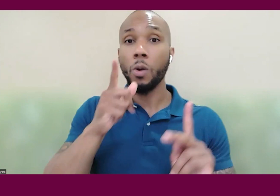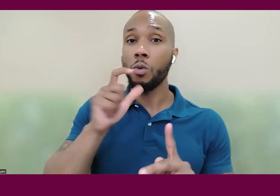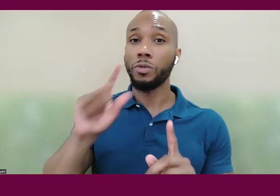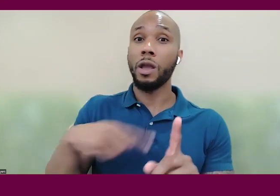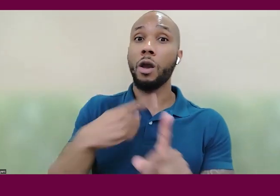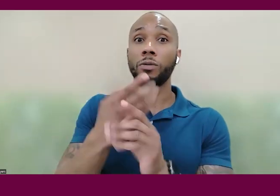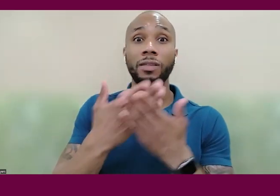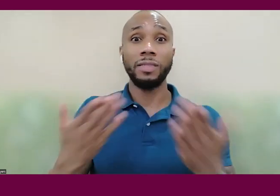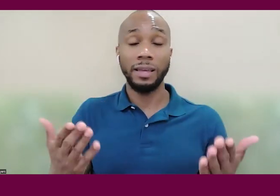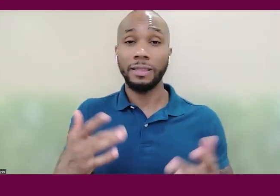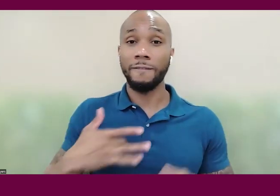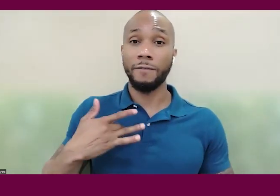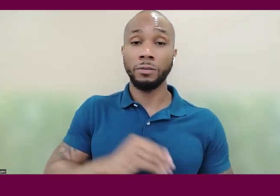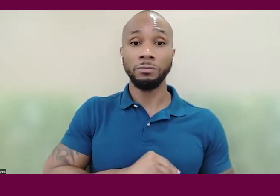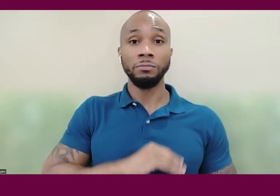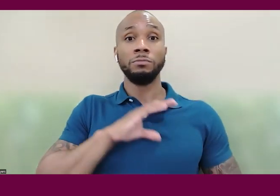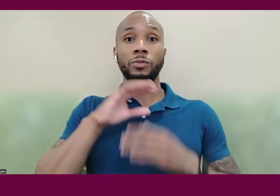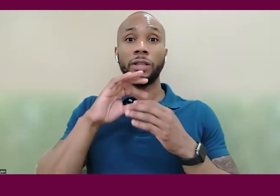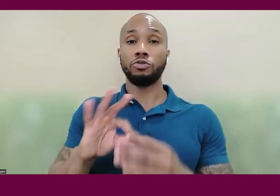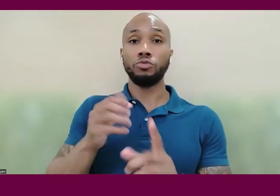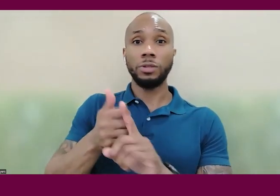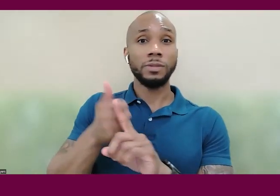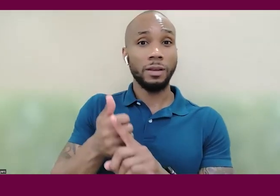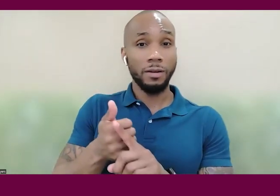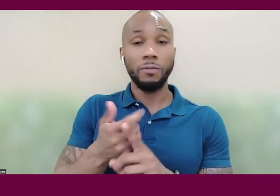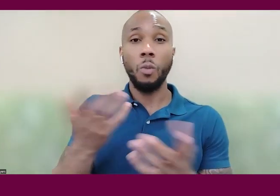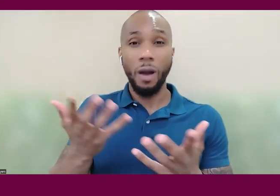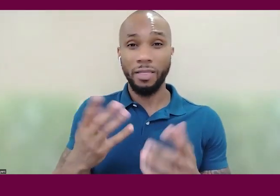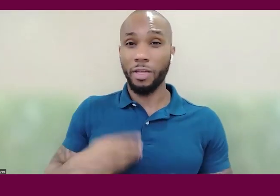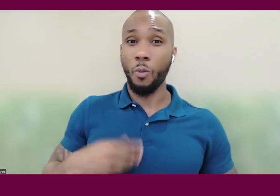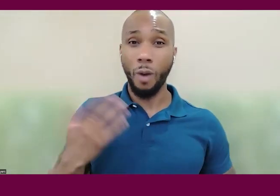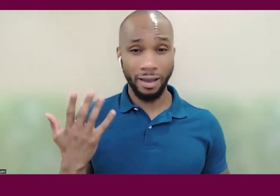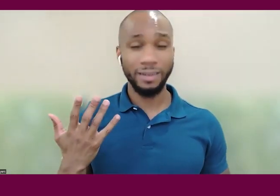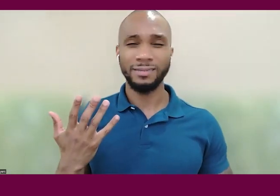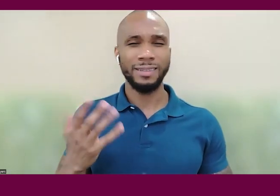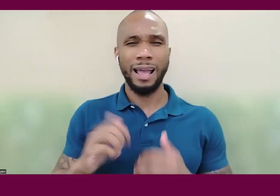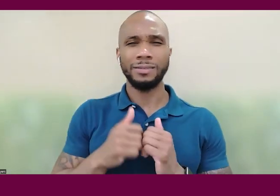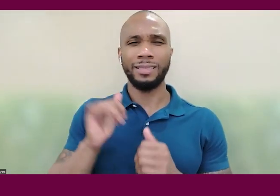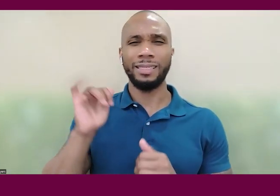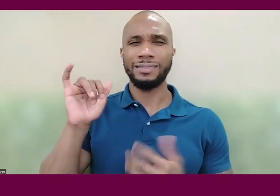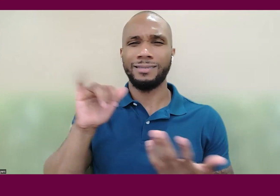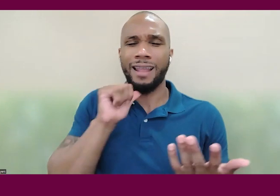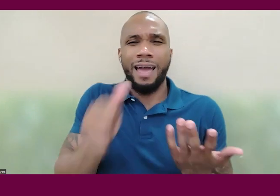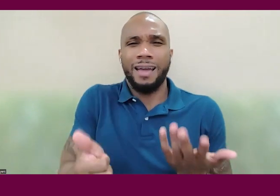only thing they have to feel good about in terms of themselves is that they're white, how is that not a trick on them.